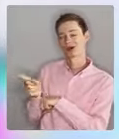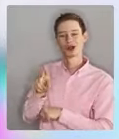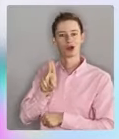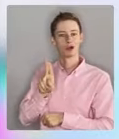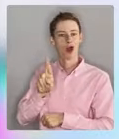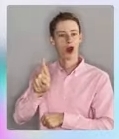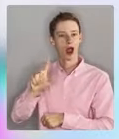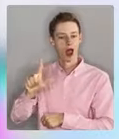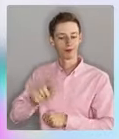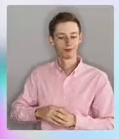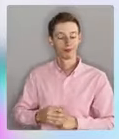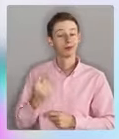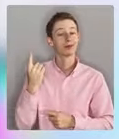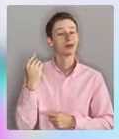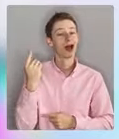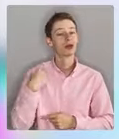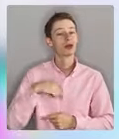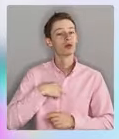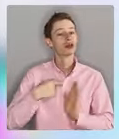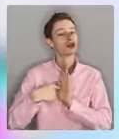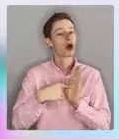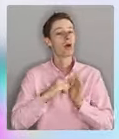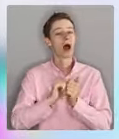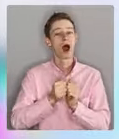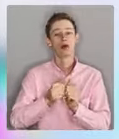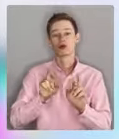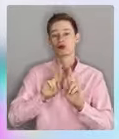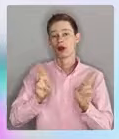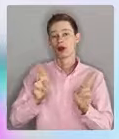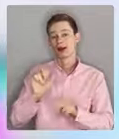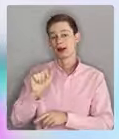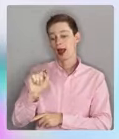Last year, we highlighted how Ready at Dawn